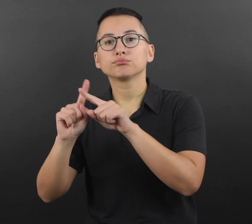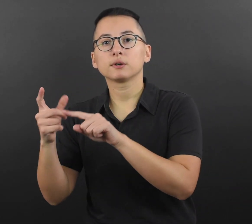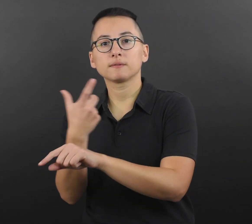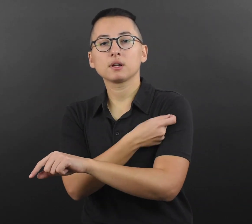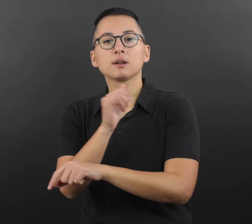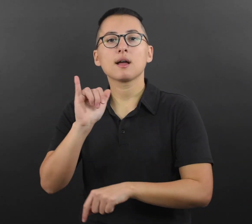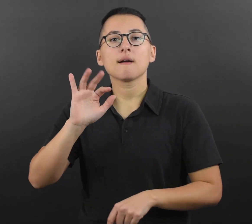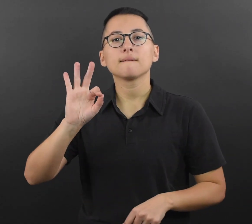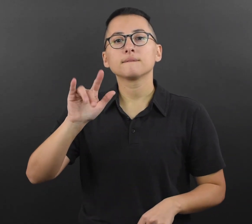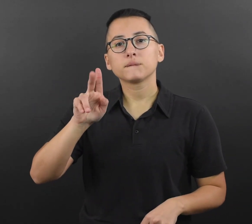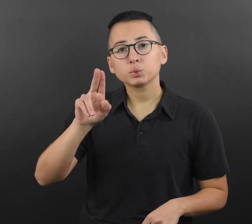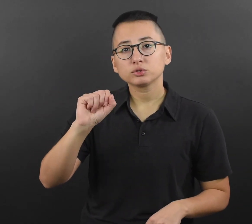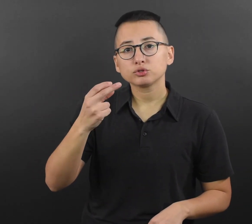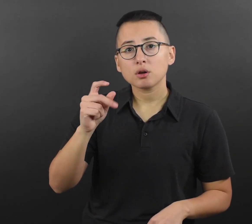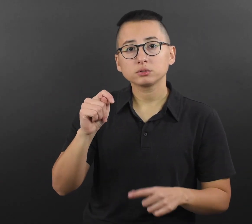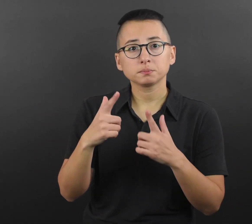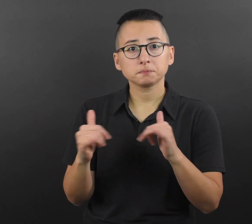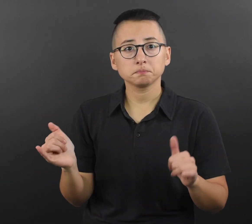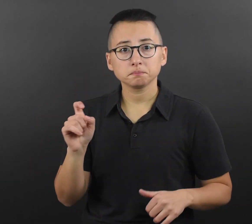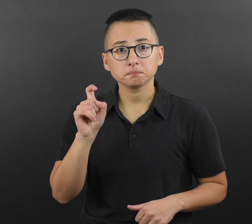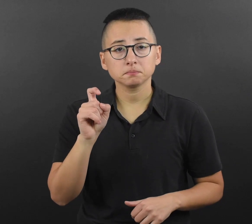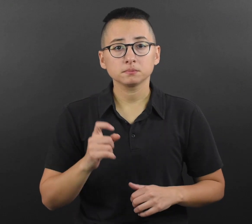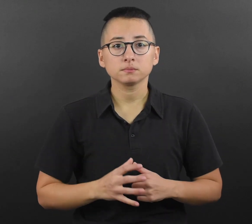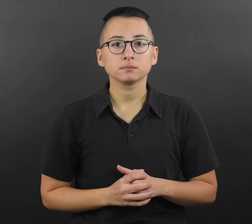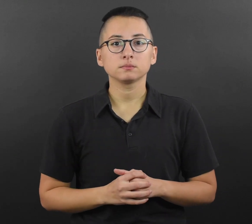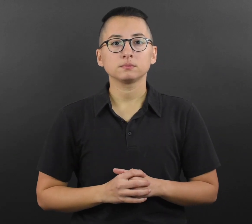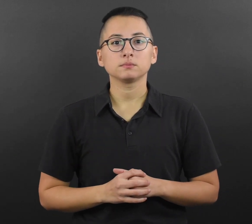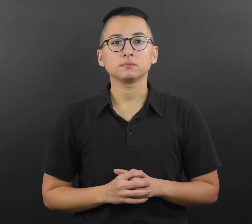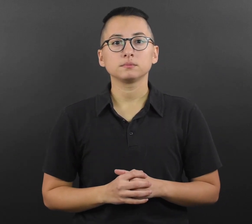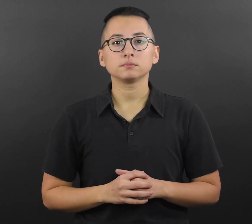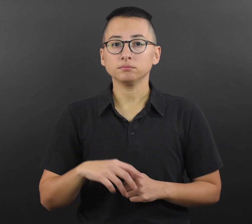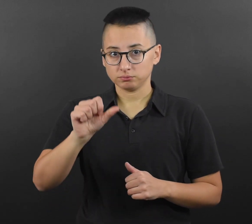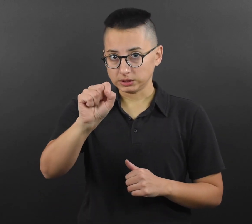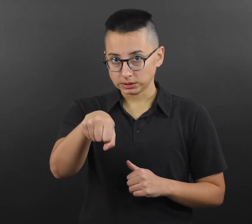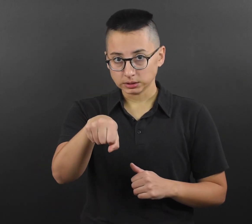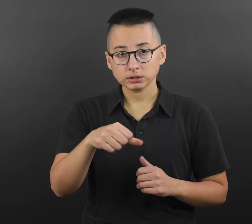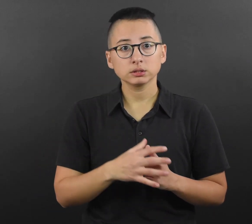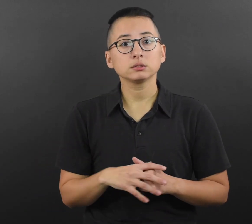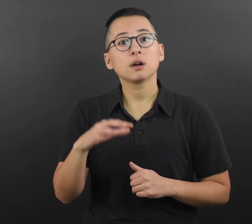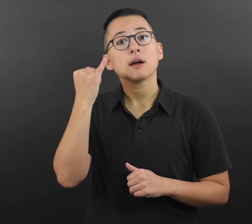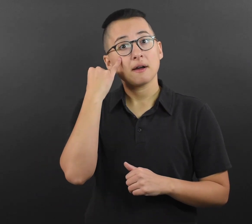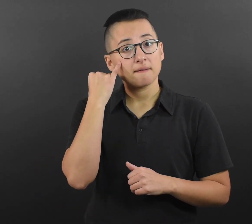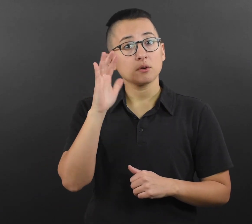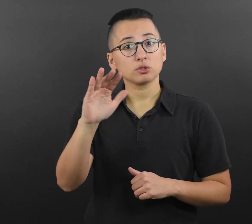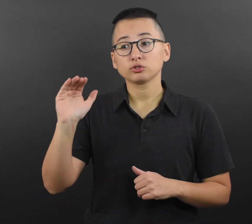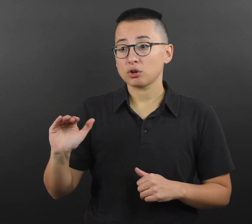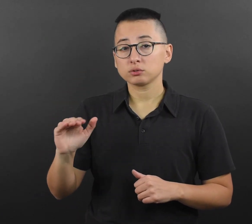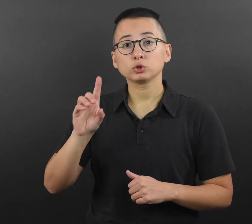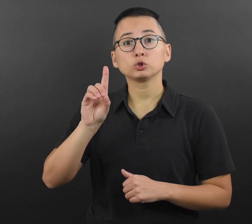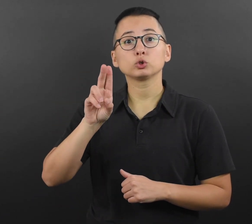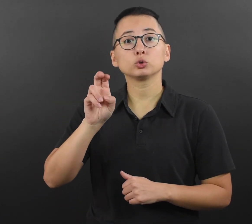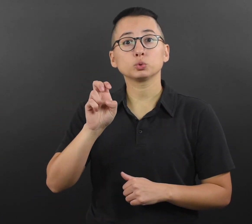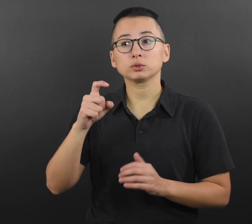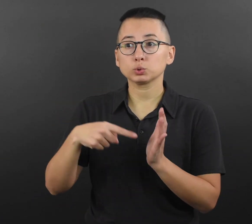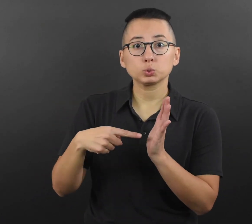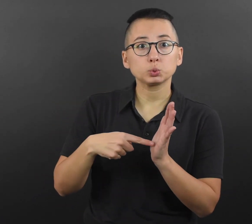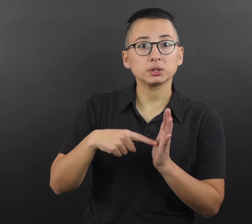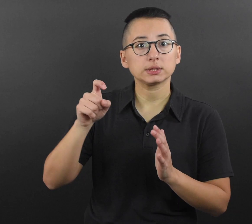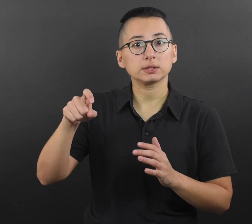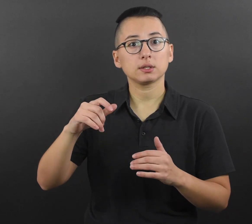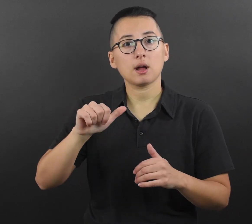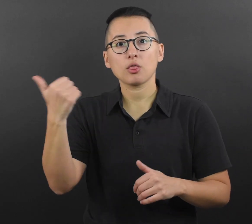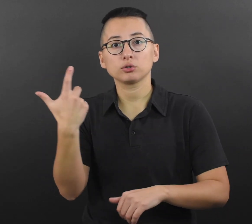with other vaccines such as flu shot? o Yes, if your child is due for other vaccines,